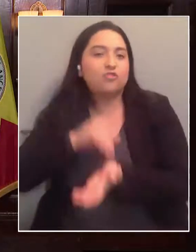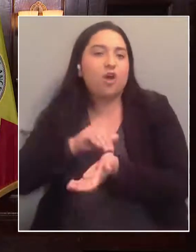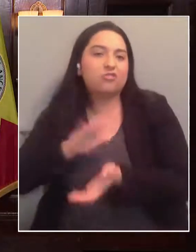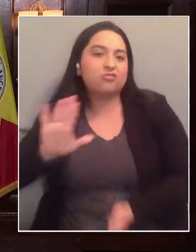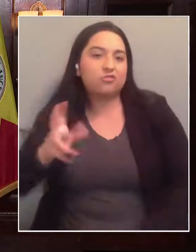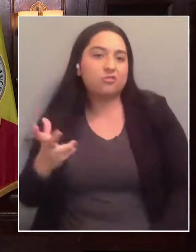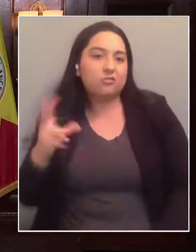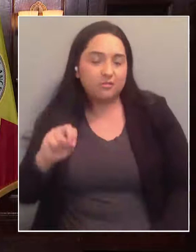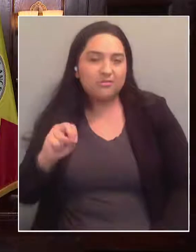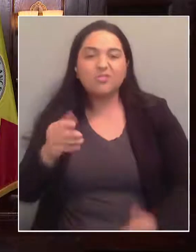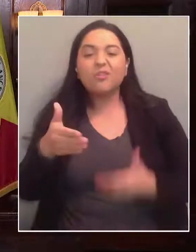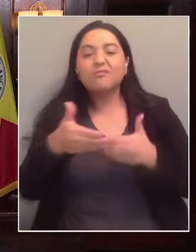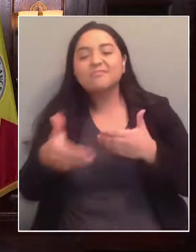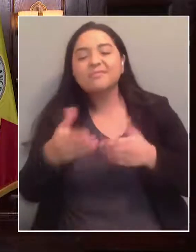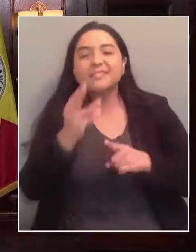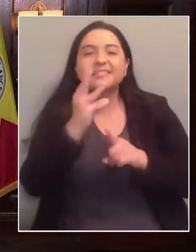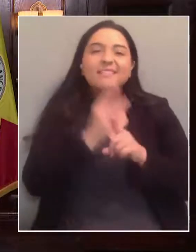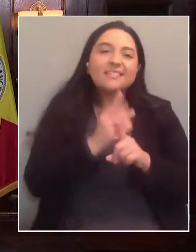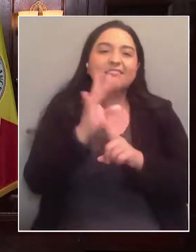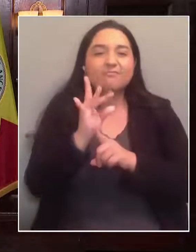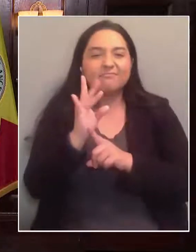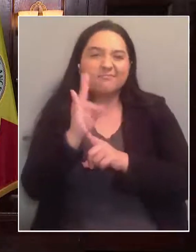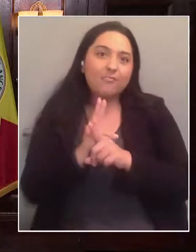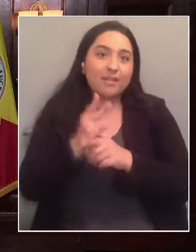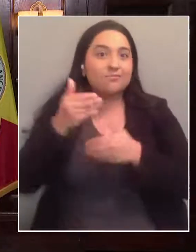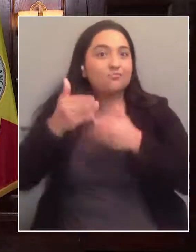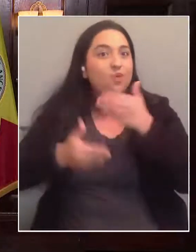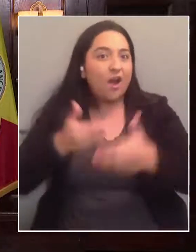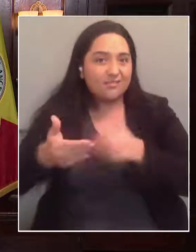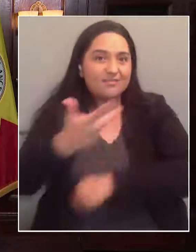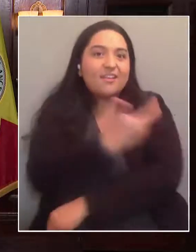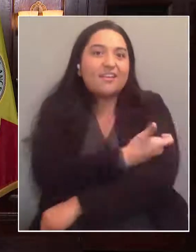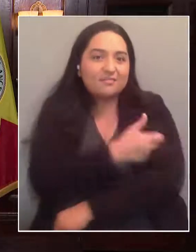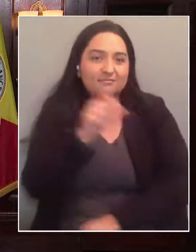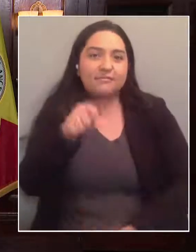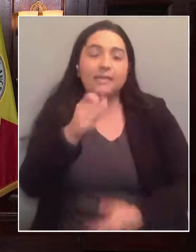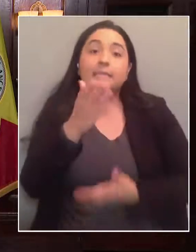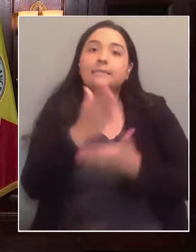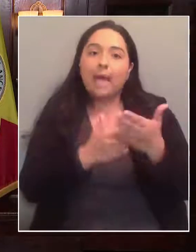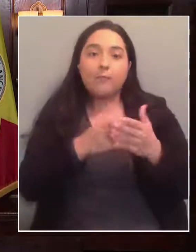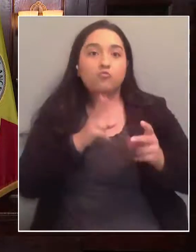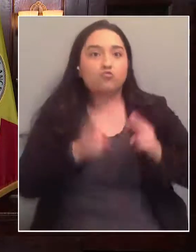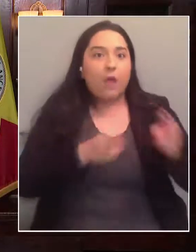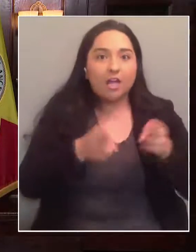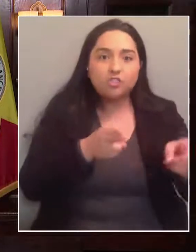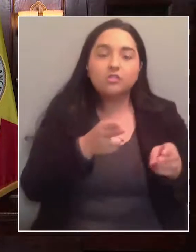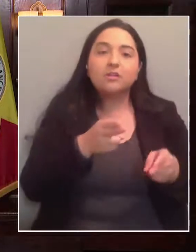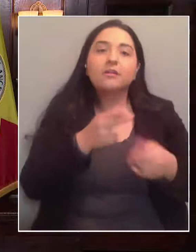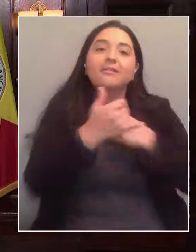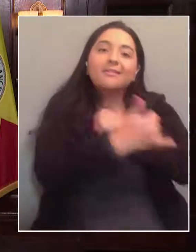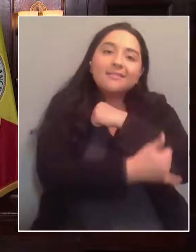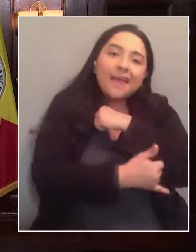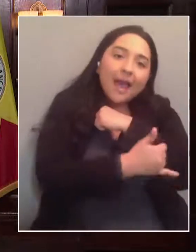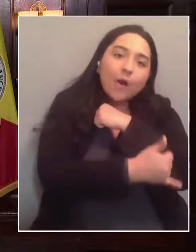SIX TO SEVEN MONTH VACCINATIONS PROCESS. SOME OF IT, WE'RE RUSHING THROUGH CITY SITES AND HOSPITAL